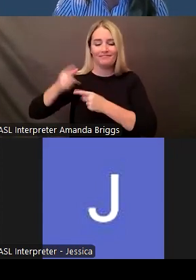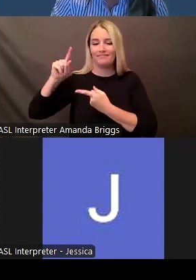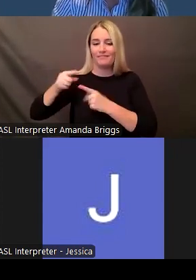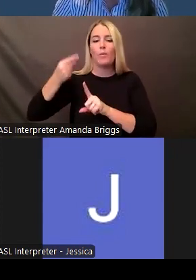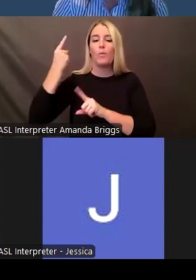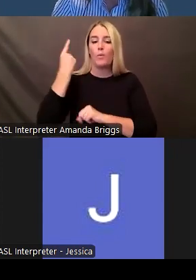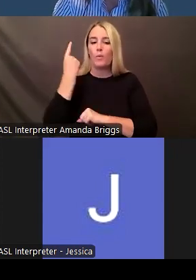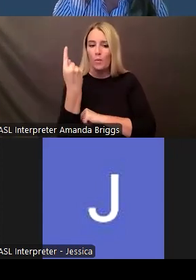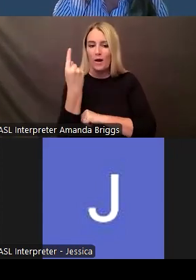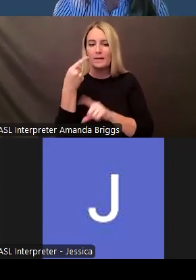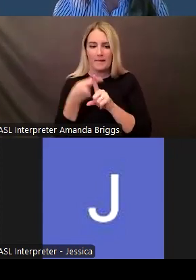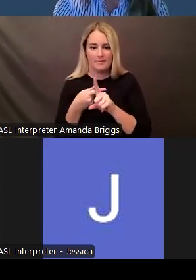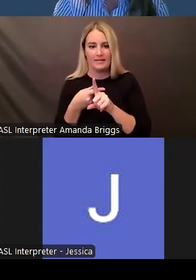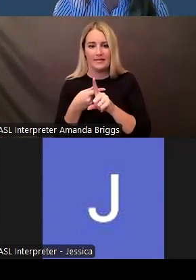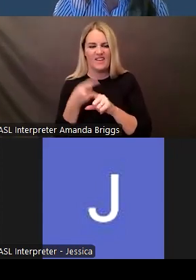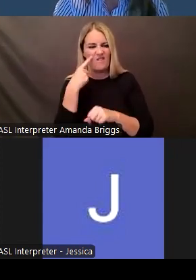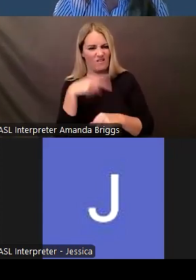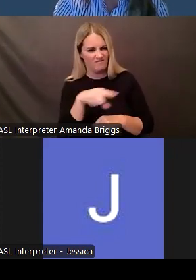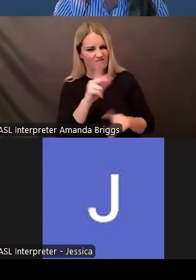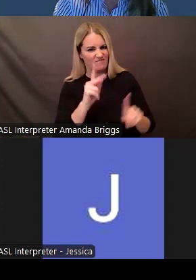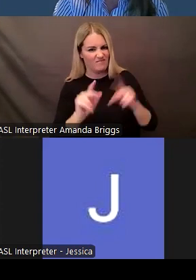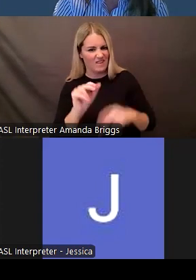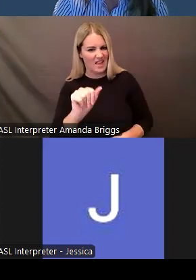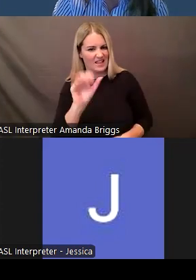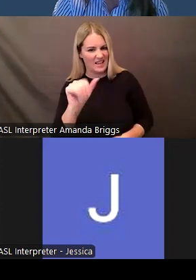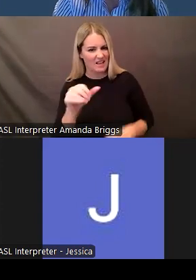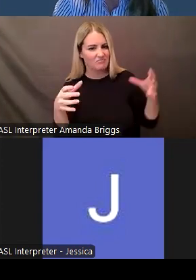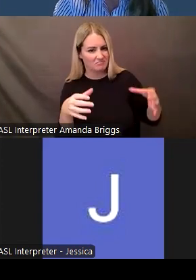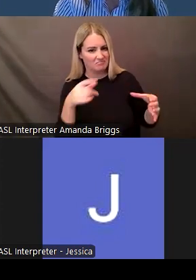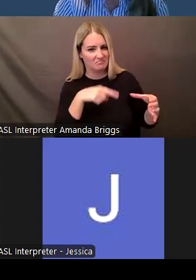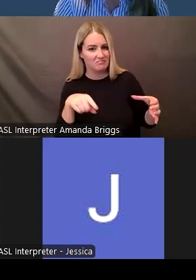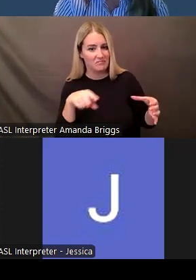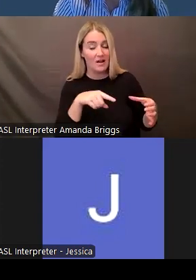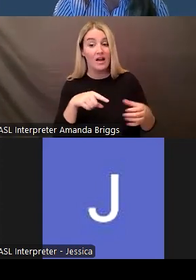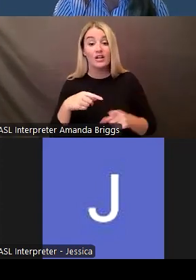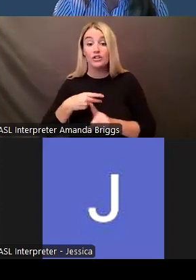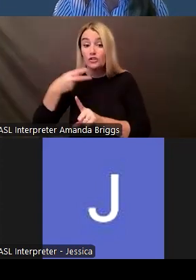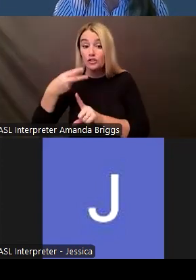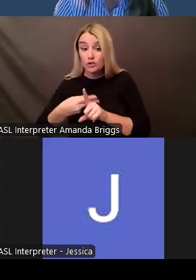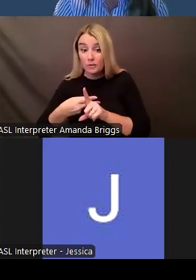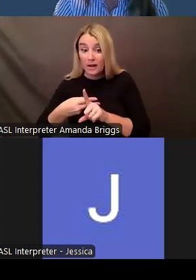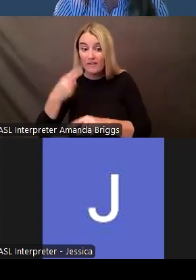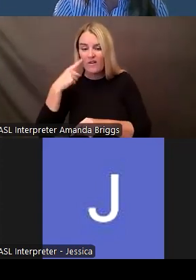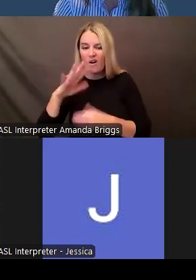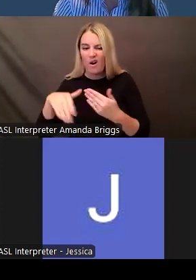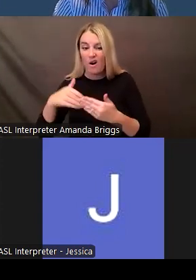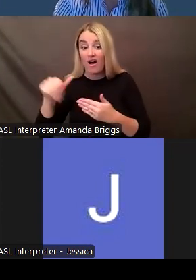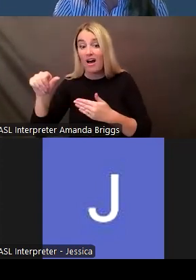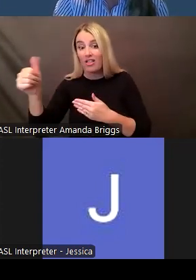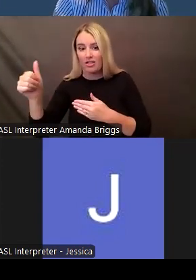in the ACA adult expansion population and two months for all other populations.